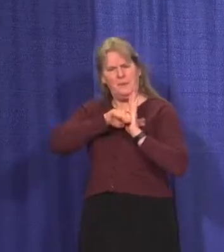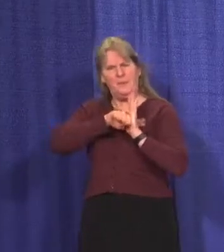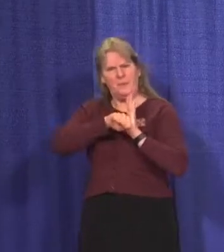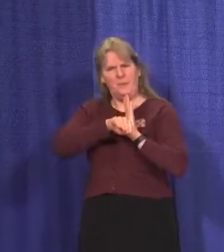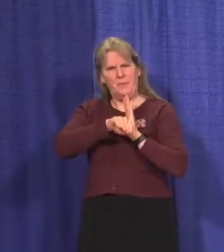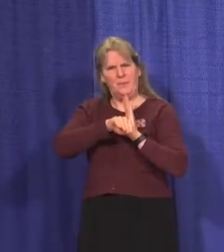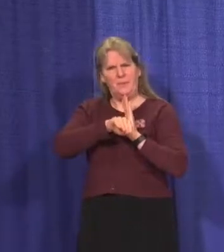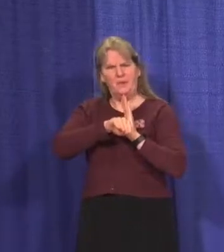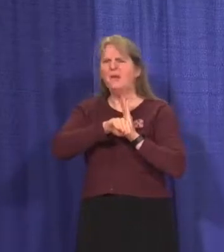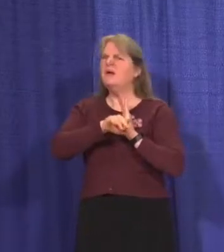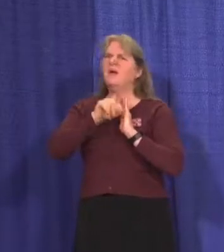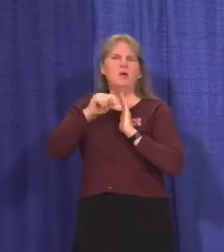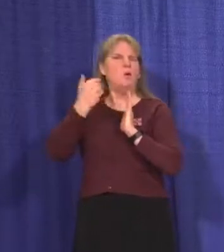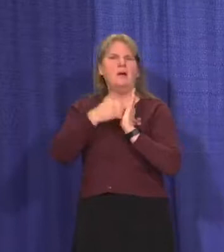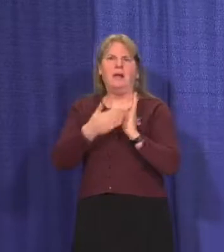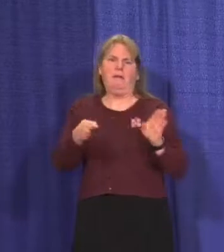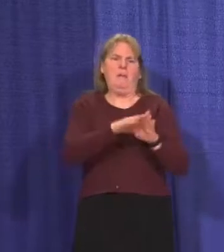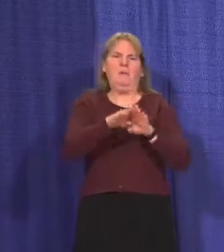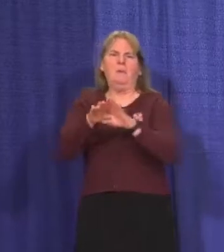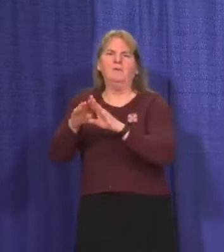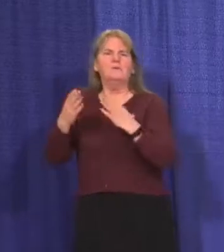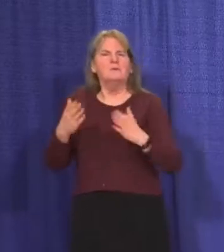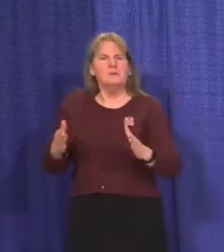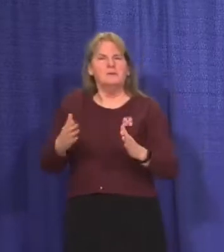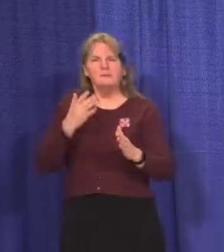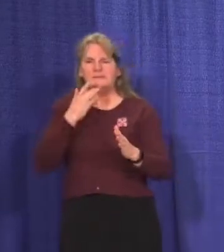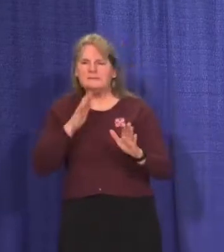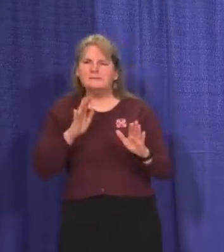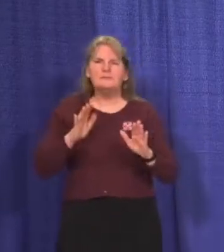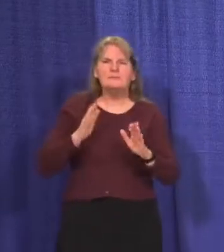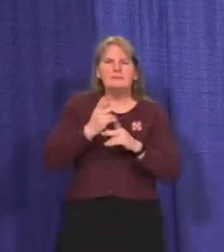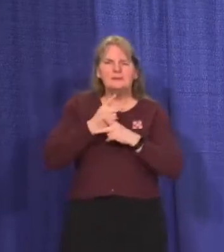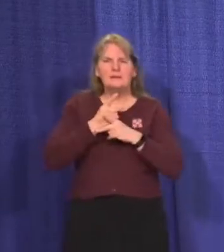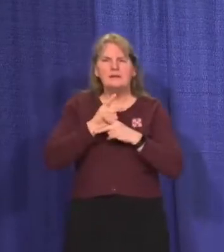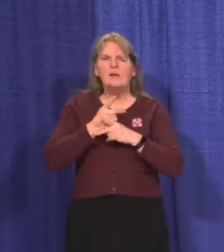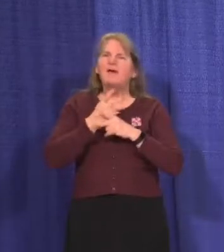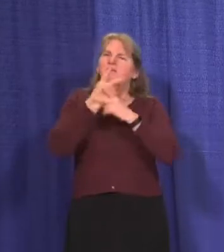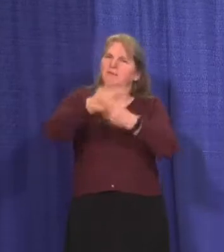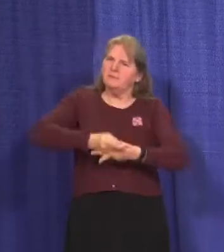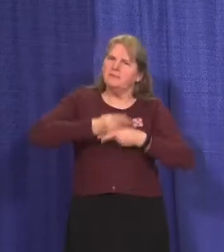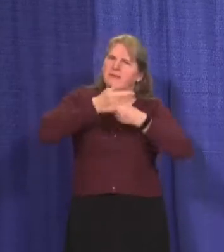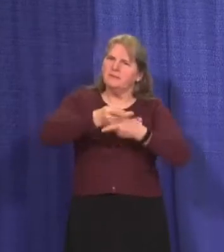We must temper our help with caution. It's important we all continue